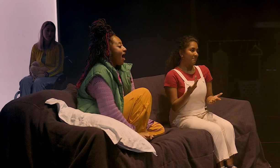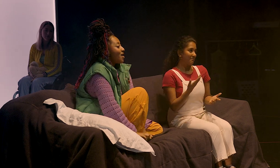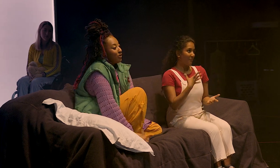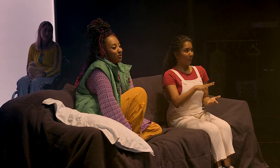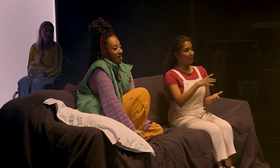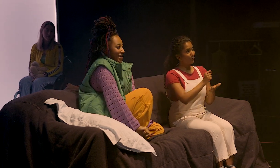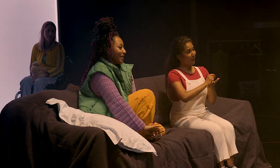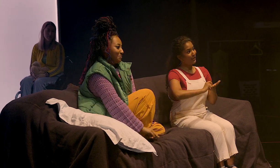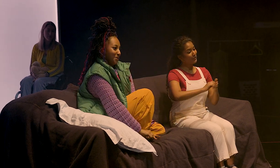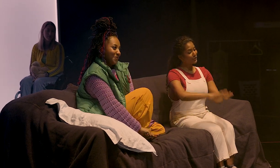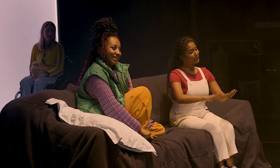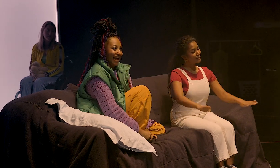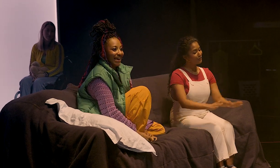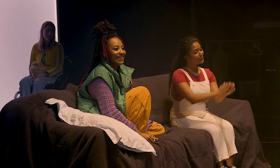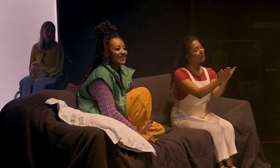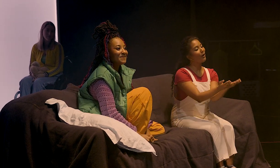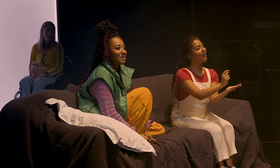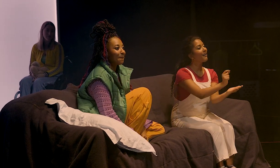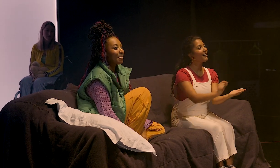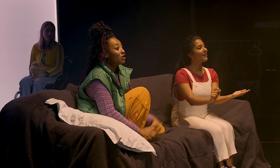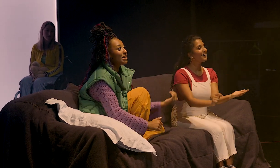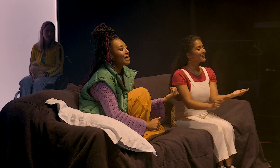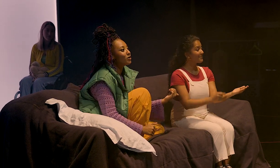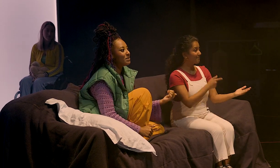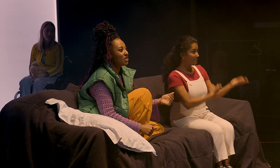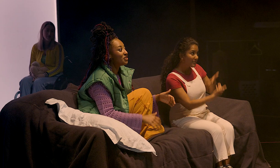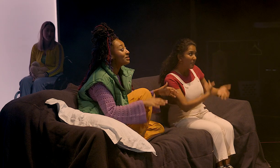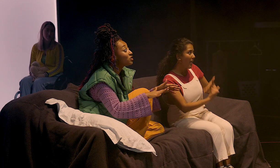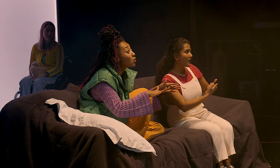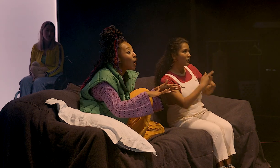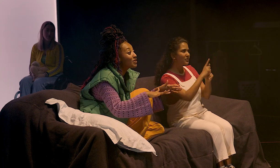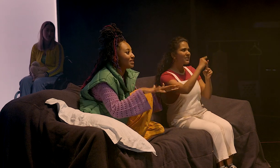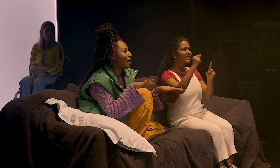I want to write a kids book one day. She tells me that she's a digital artist